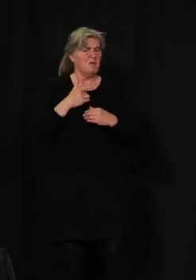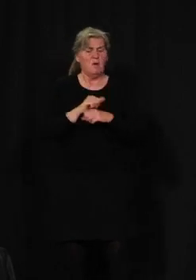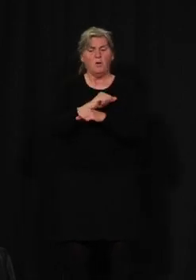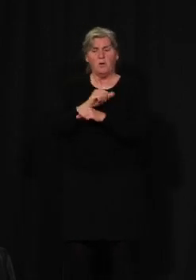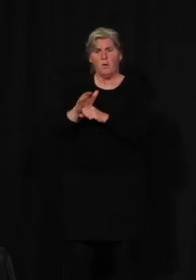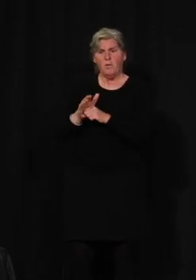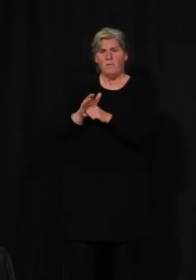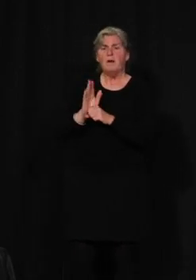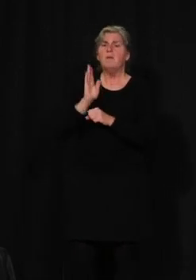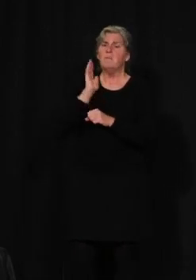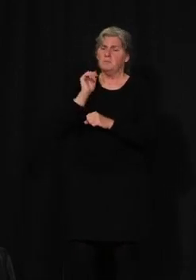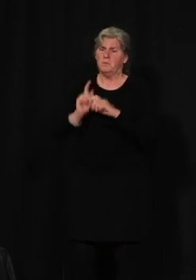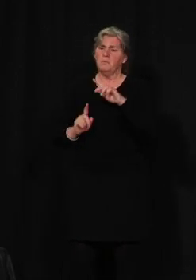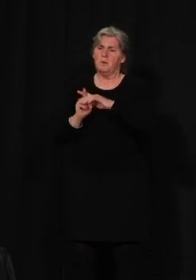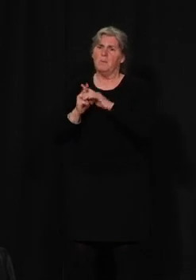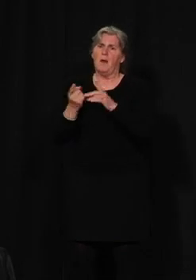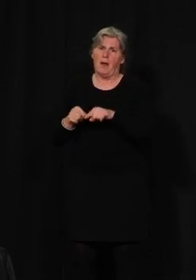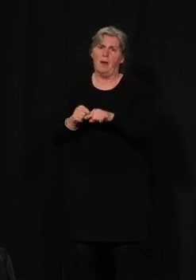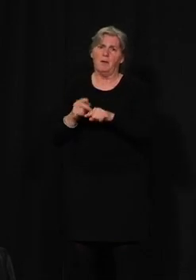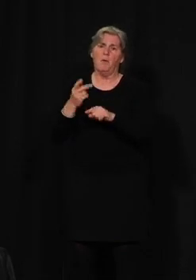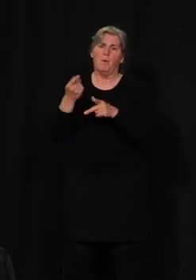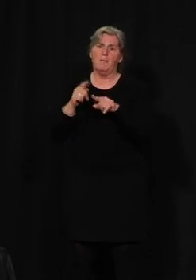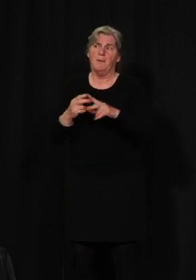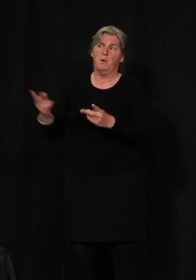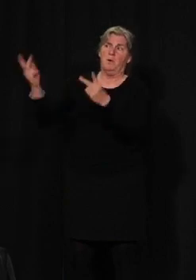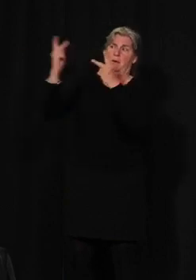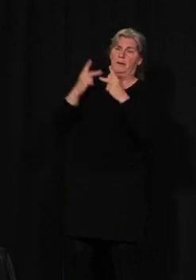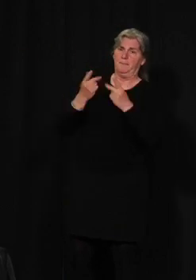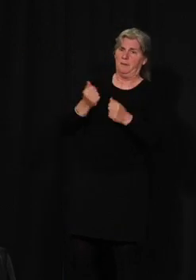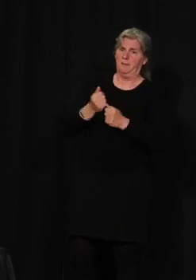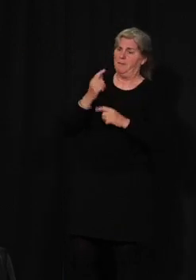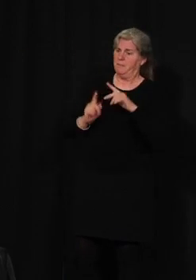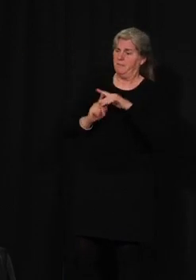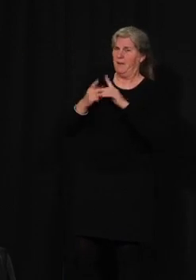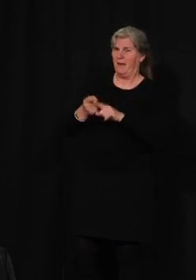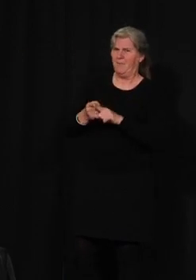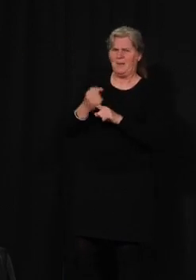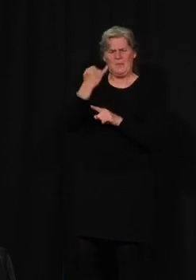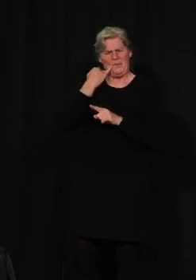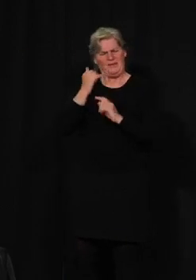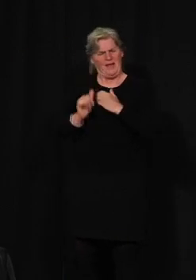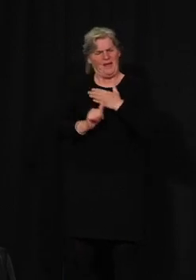people into Yukon. What are those risks, and what will it mean if a COVID case cos